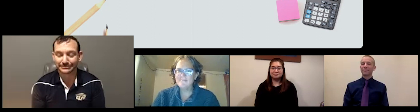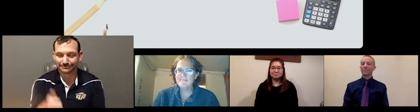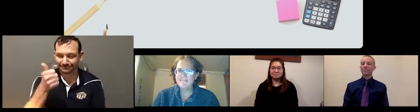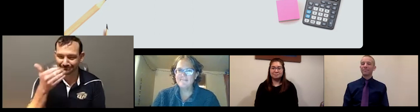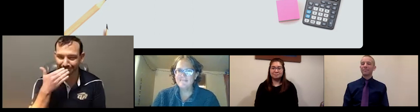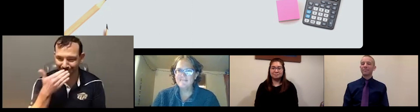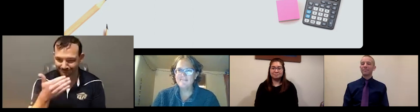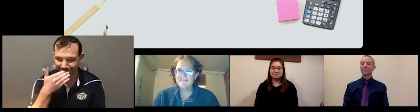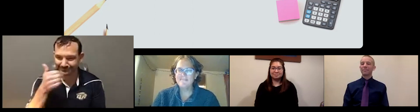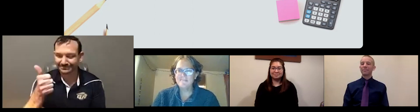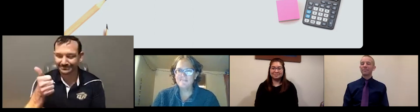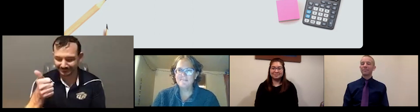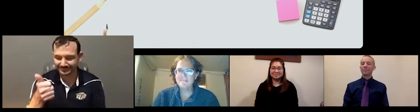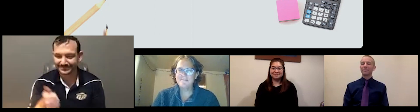Great, thank you.